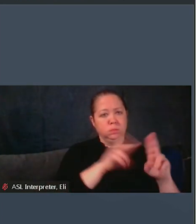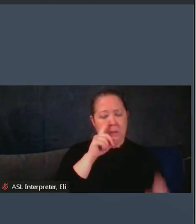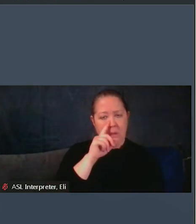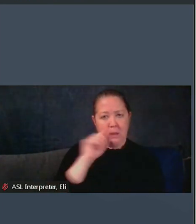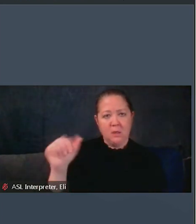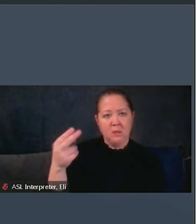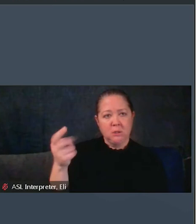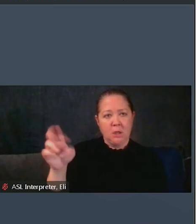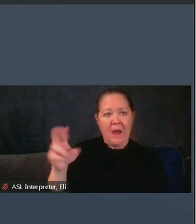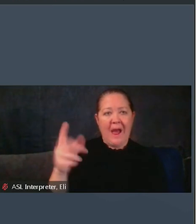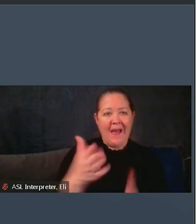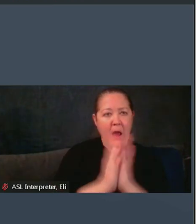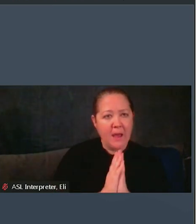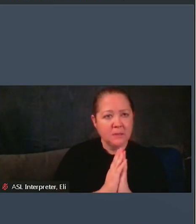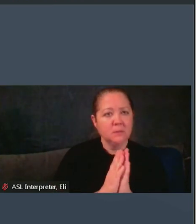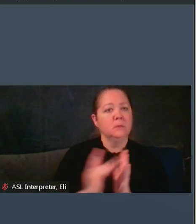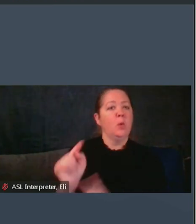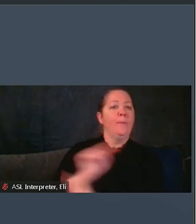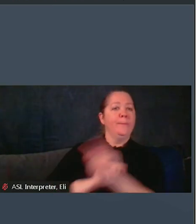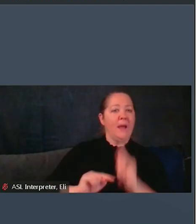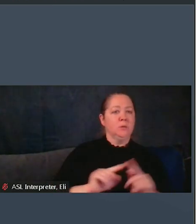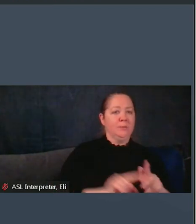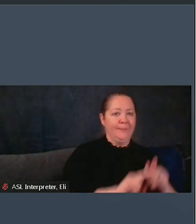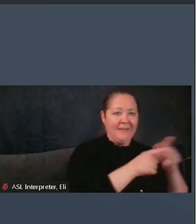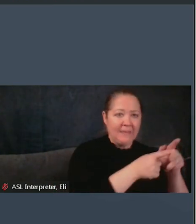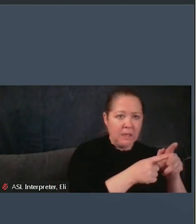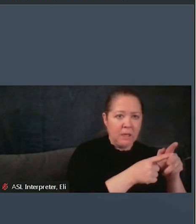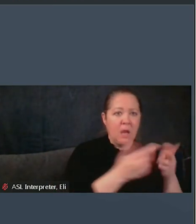allow for the public to have input on to also express